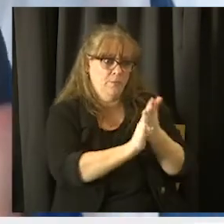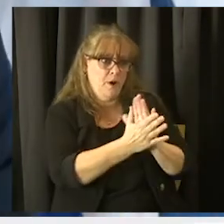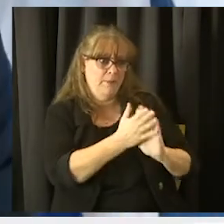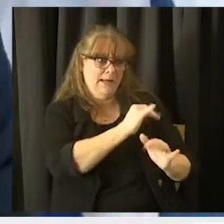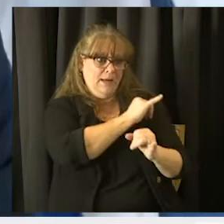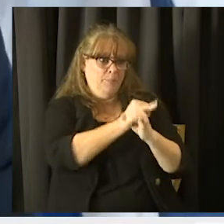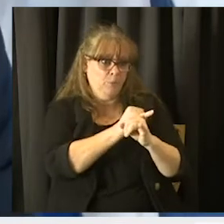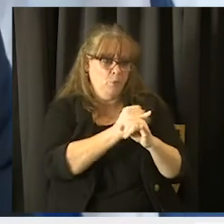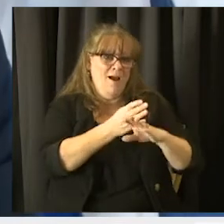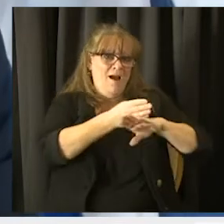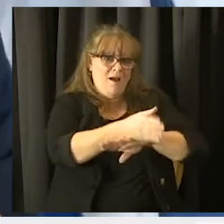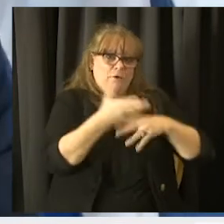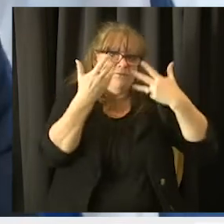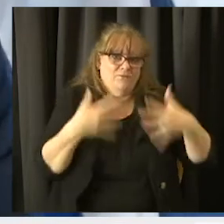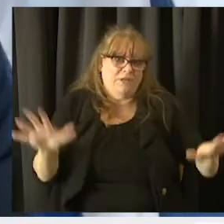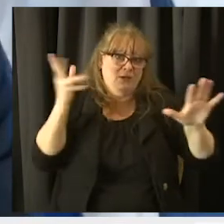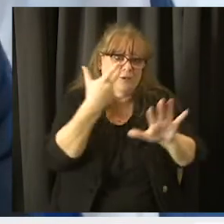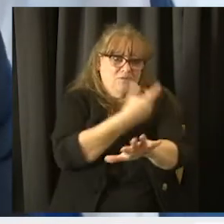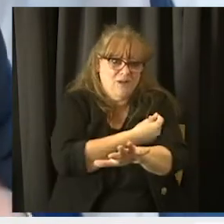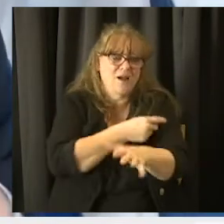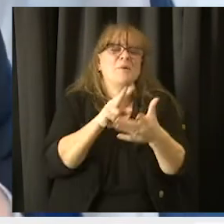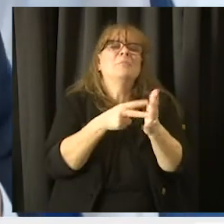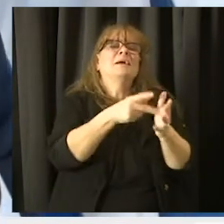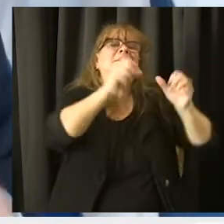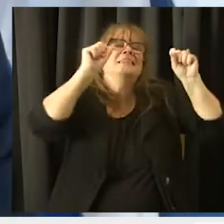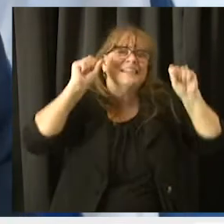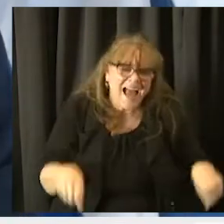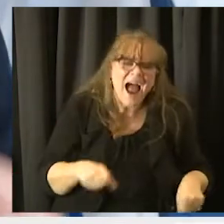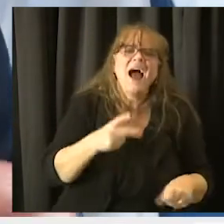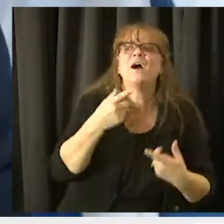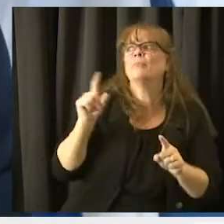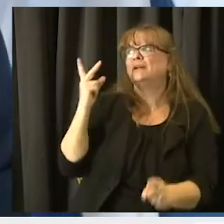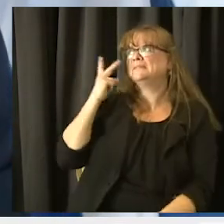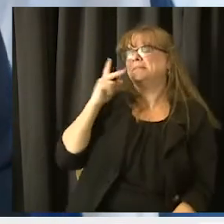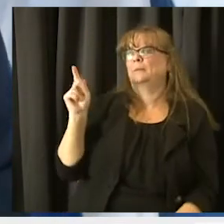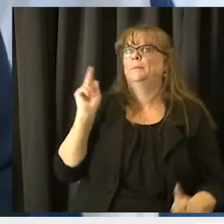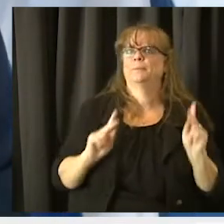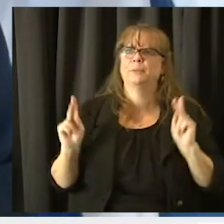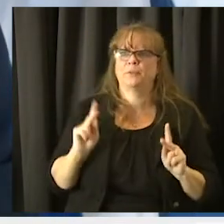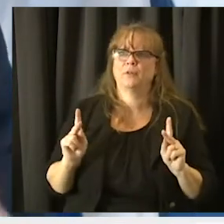of all ages right i mean the economic uh pain is felt by by young people but